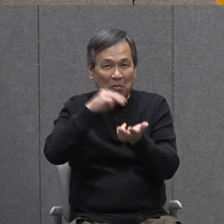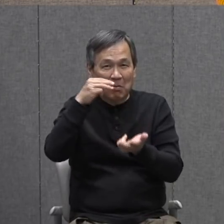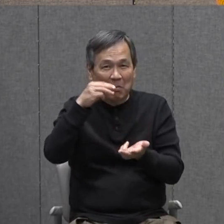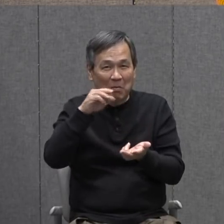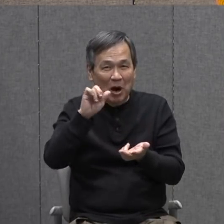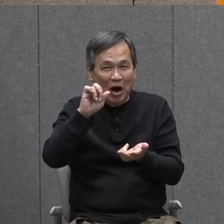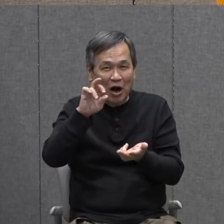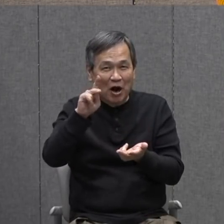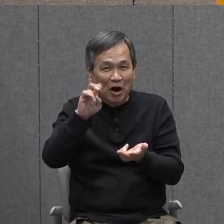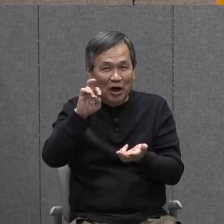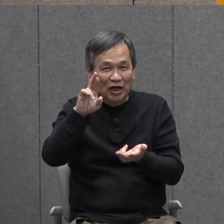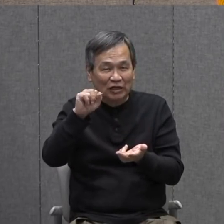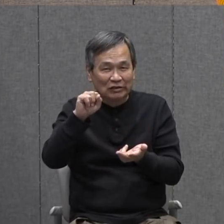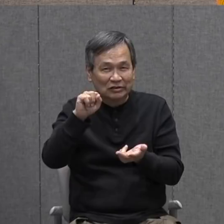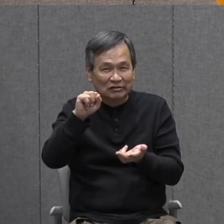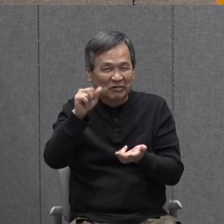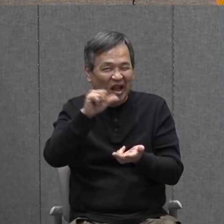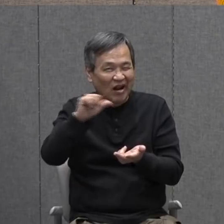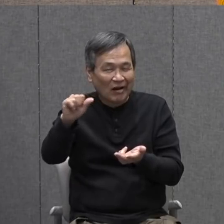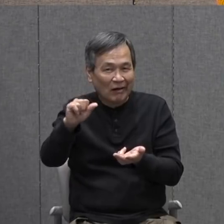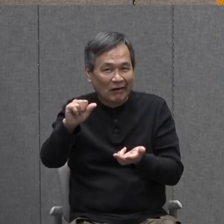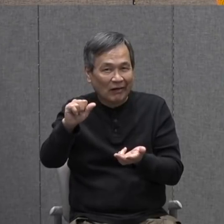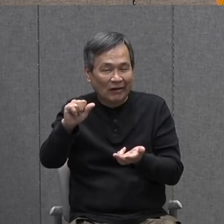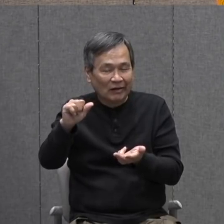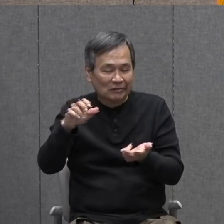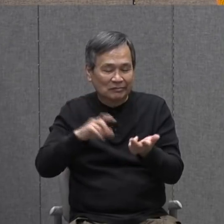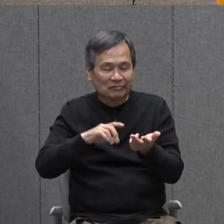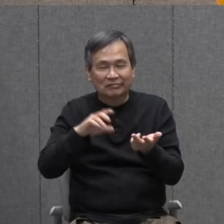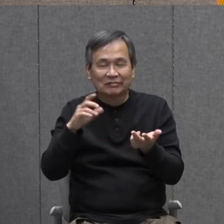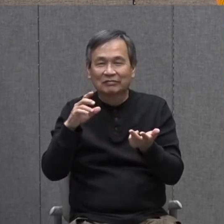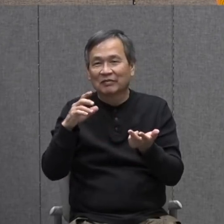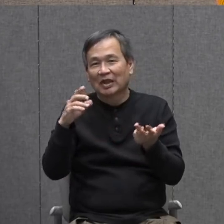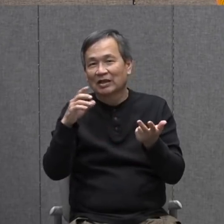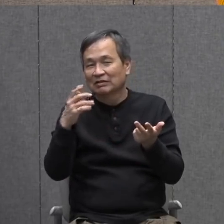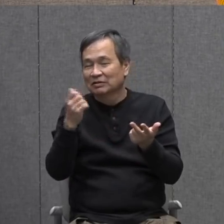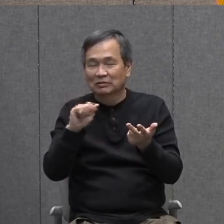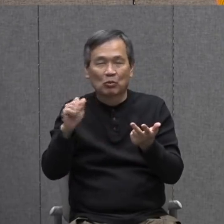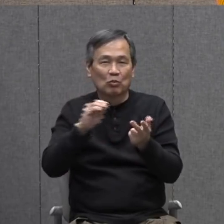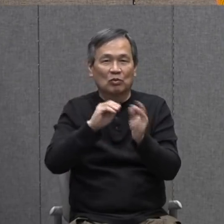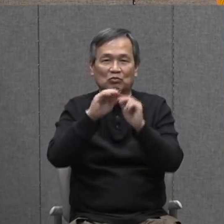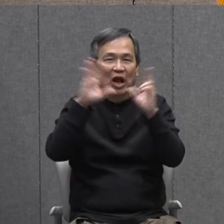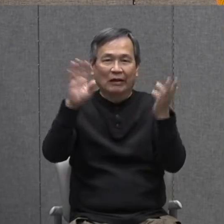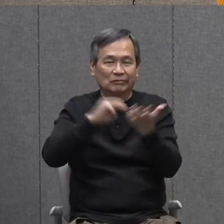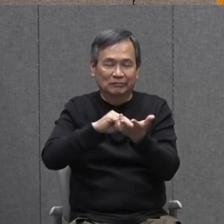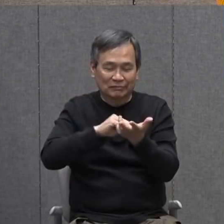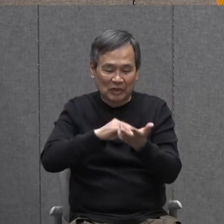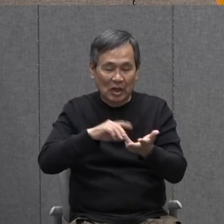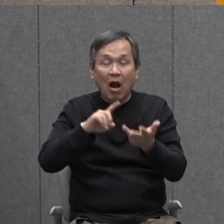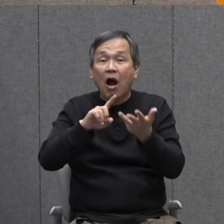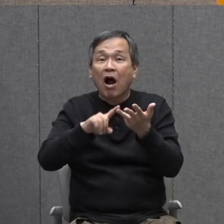or any kind of marker or highlighter, these are drawing materials. And I also found a blue colored pencil